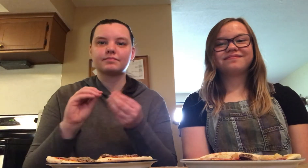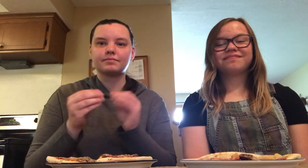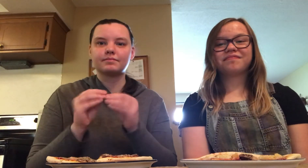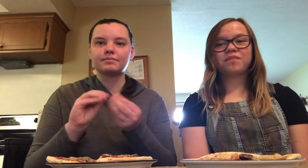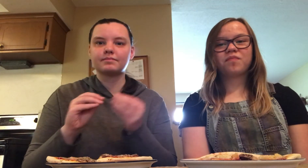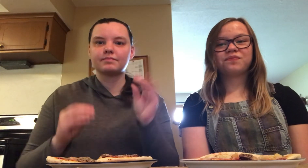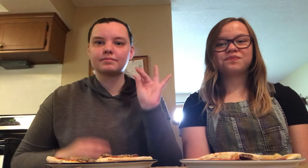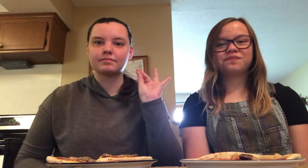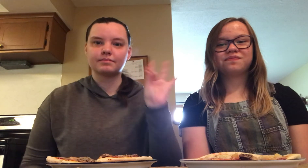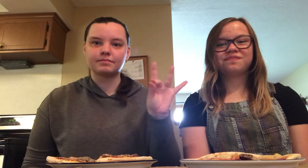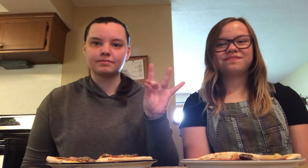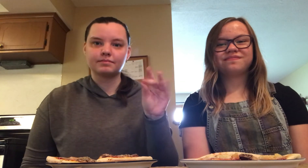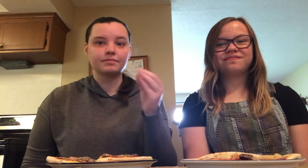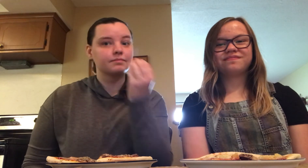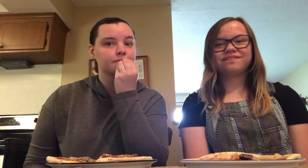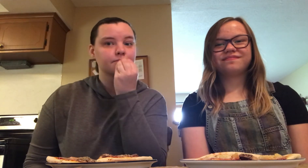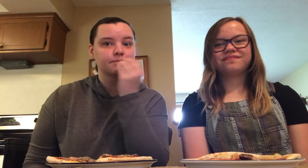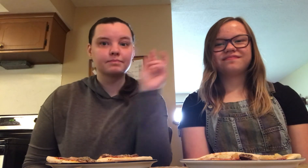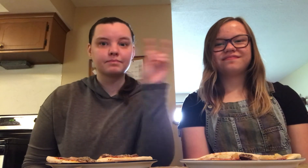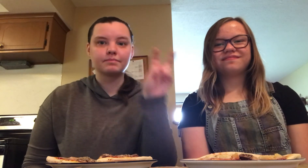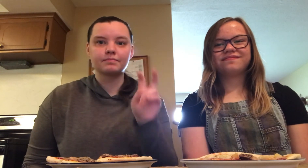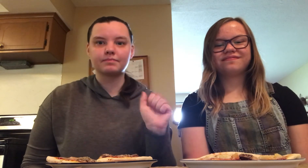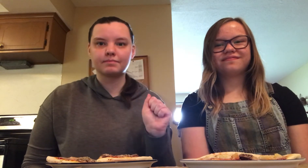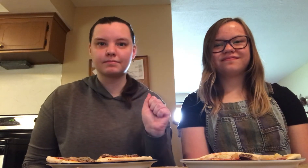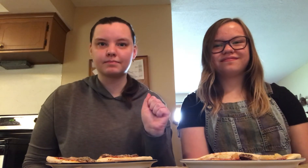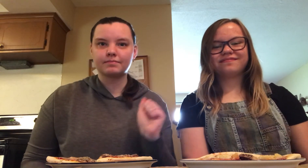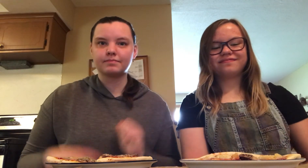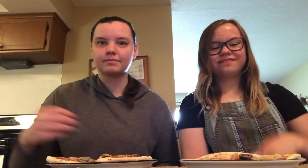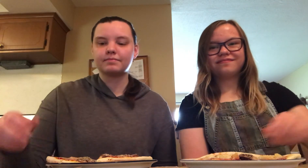Step 8: Eat the pizza!